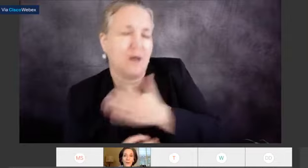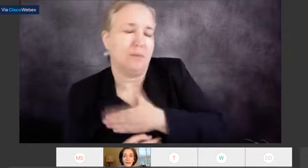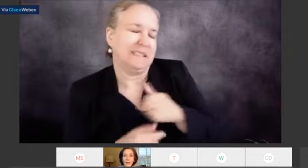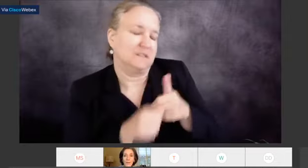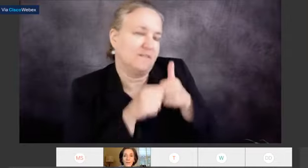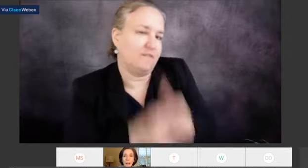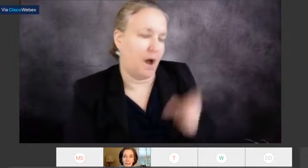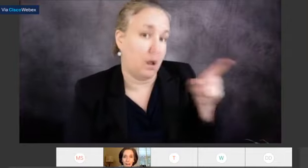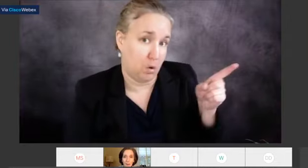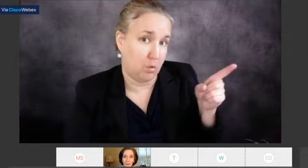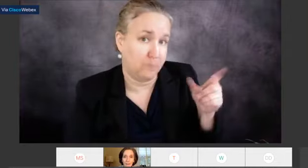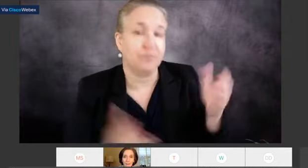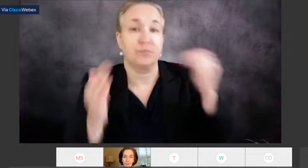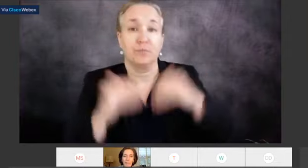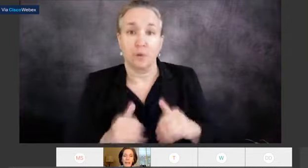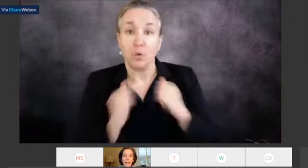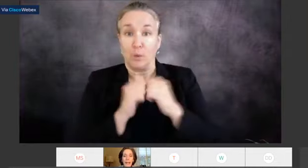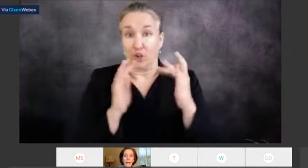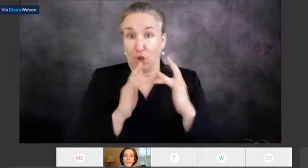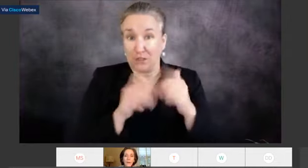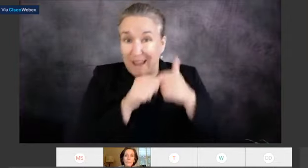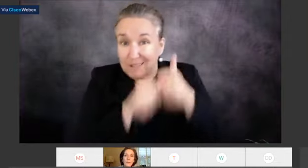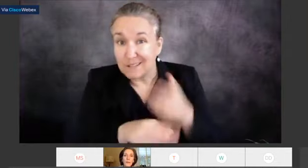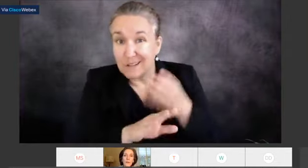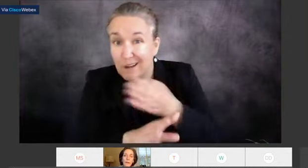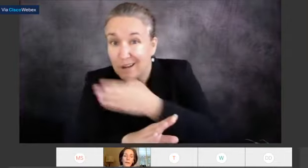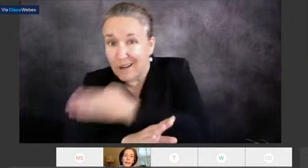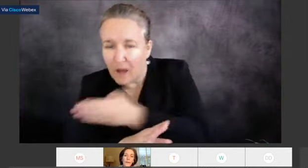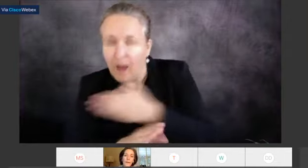when it comes to contact tracing and i'm very pleased to announce